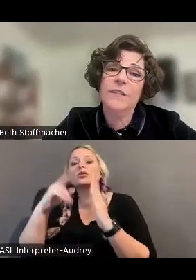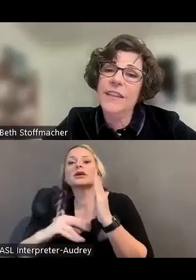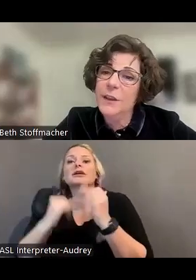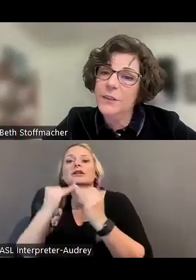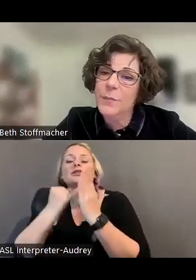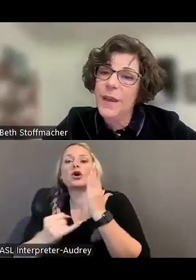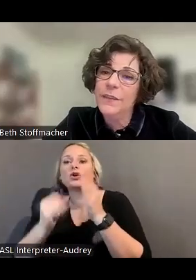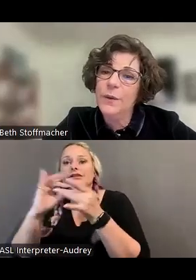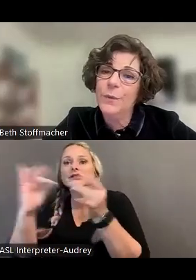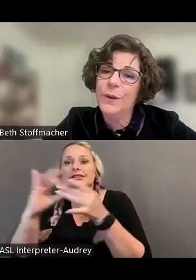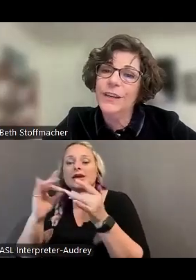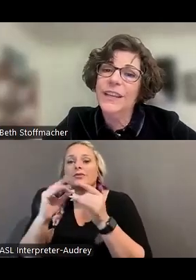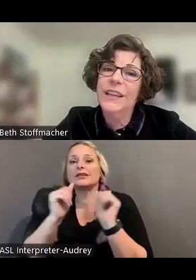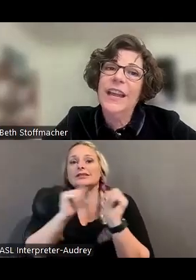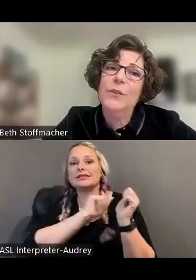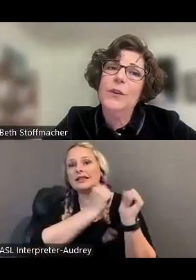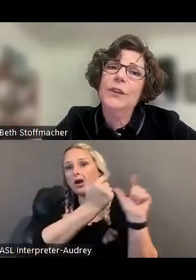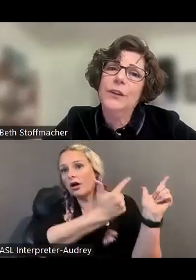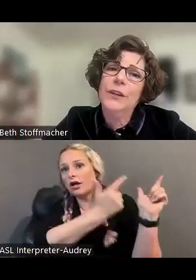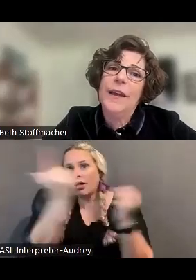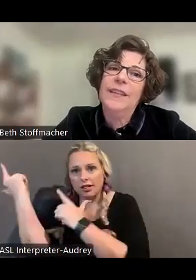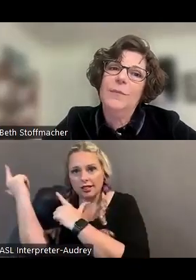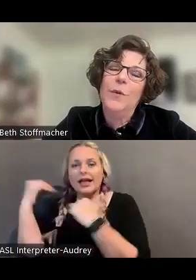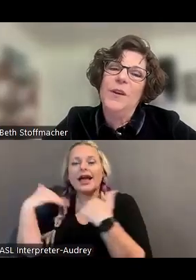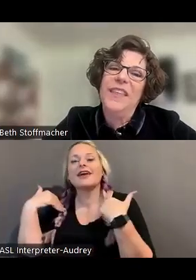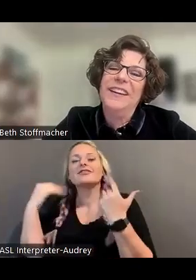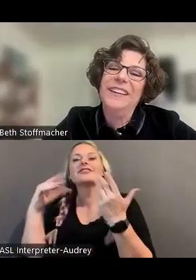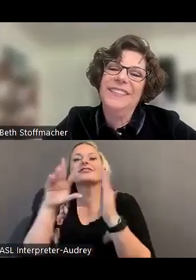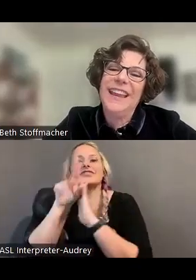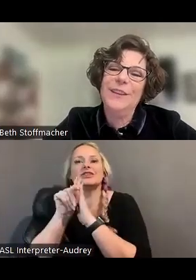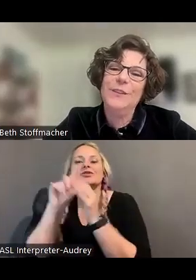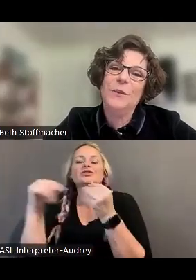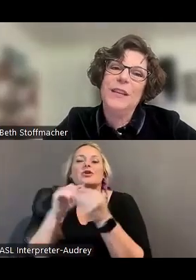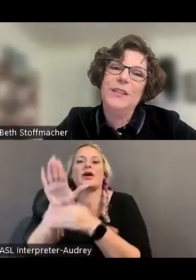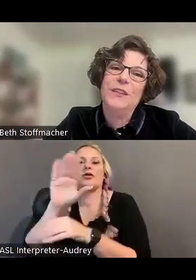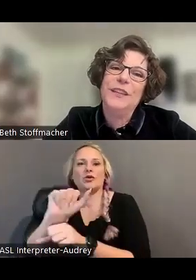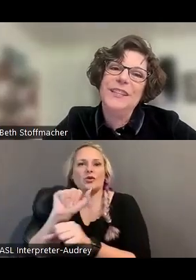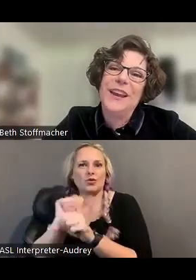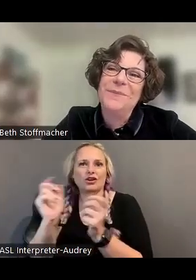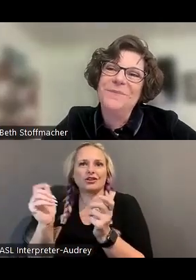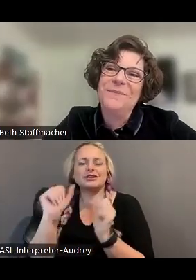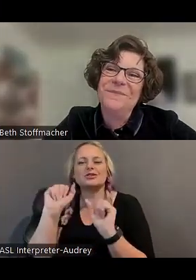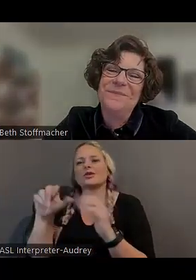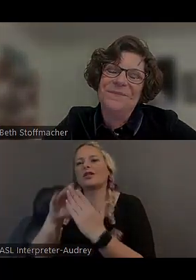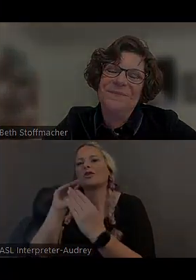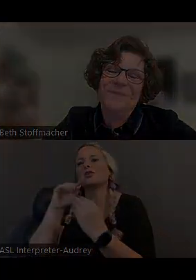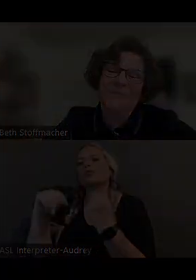videos about their work, and you can learn about them more there. Thank you so much for your time.